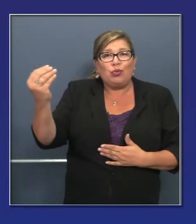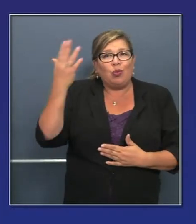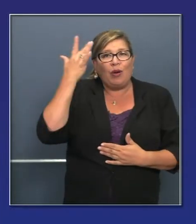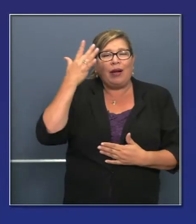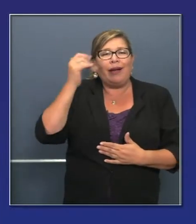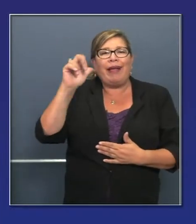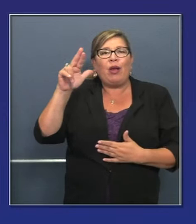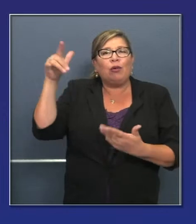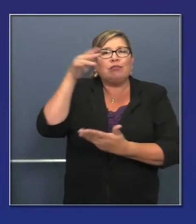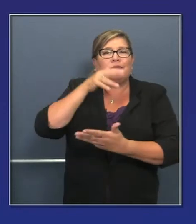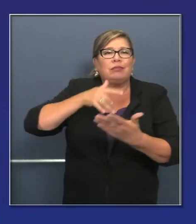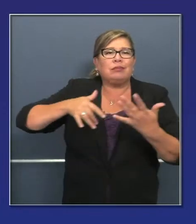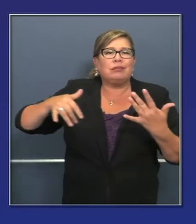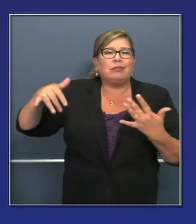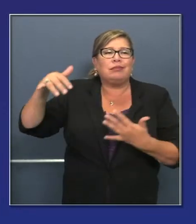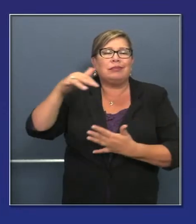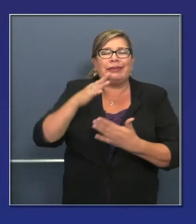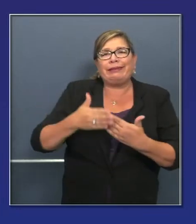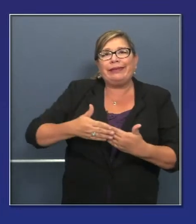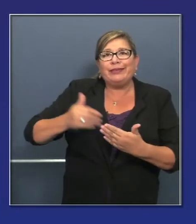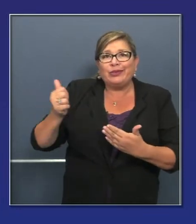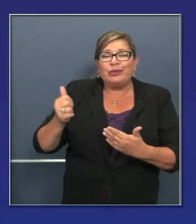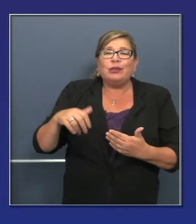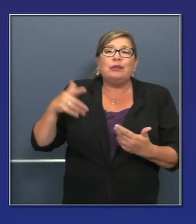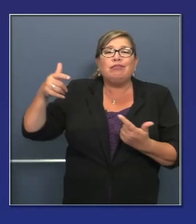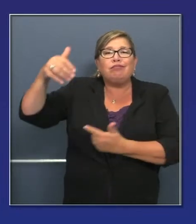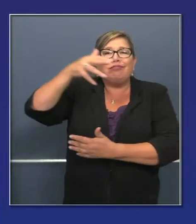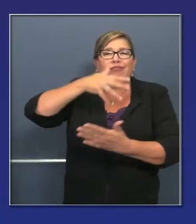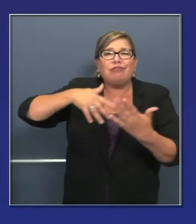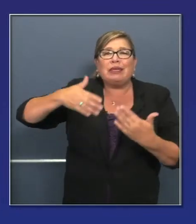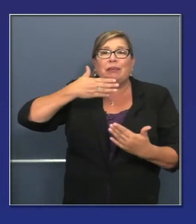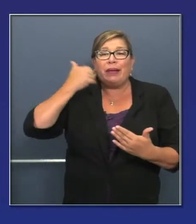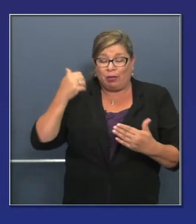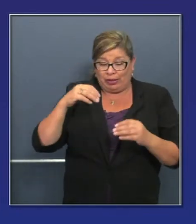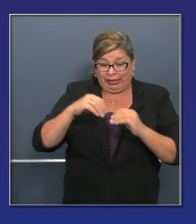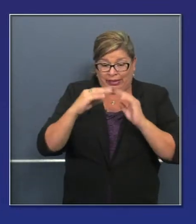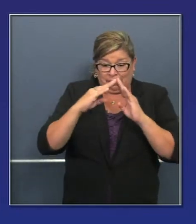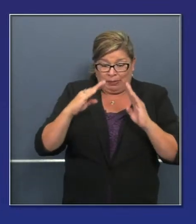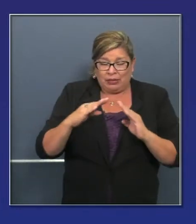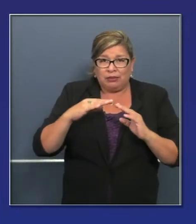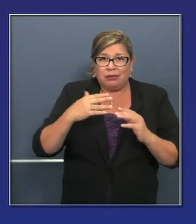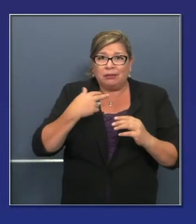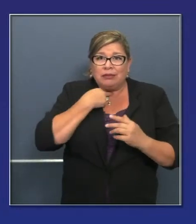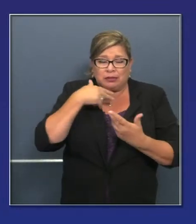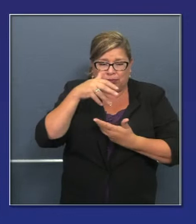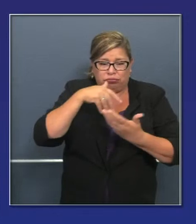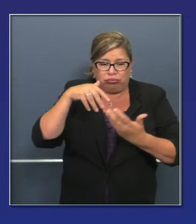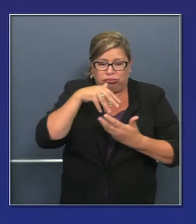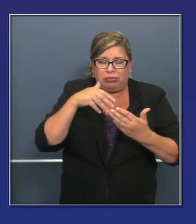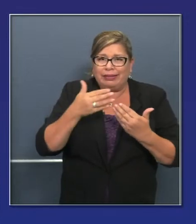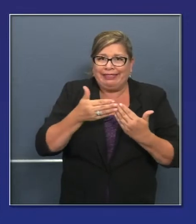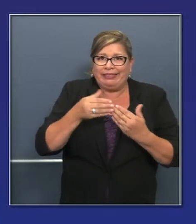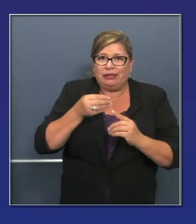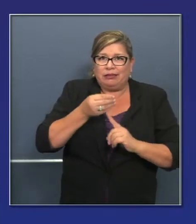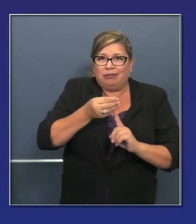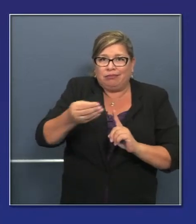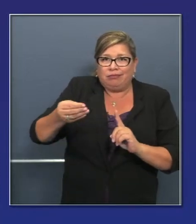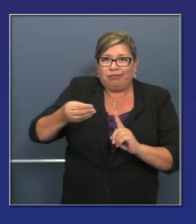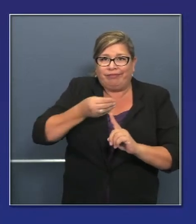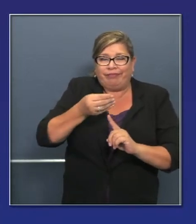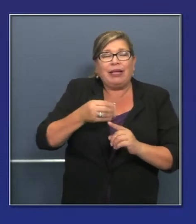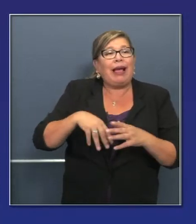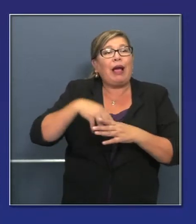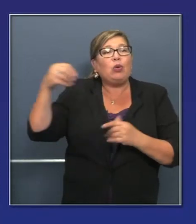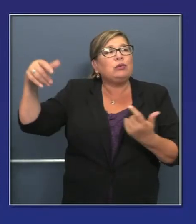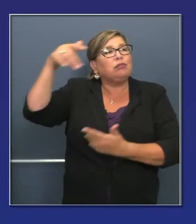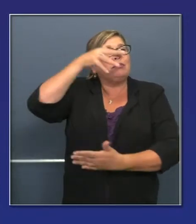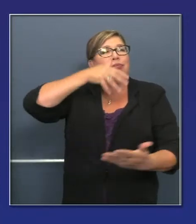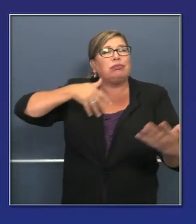a greater likelihood that we'll see a decrease in the transmission of the disease so when not